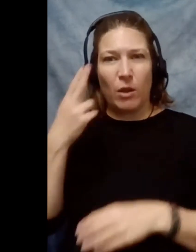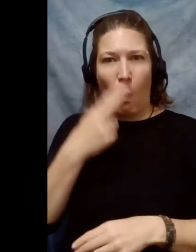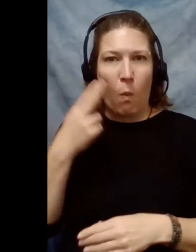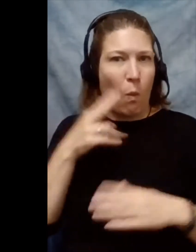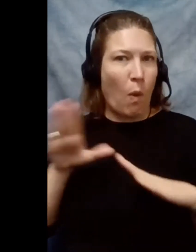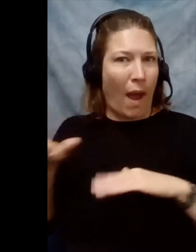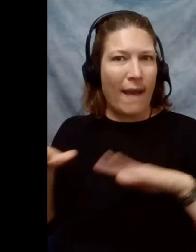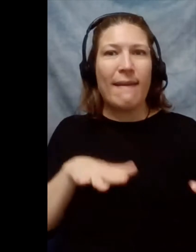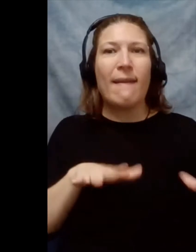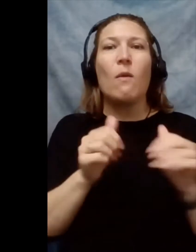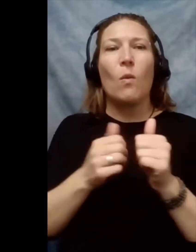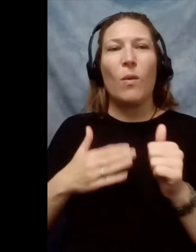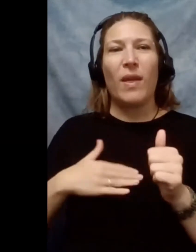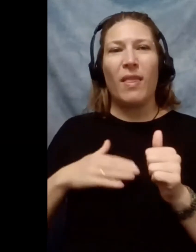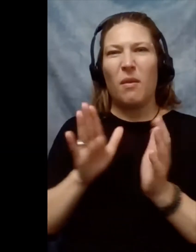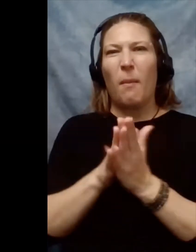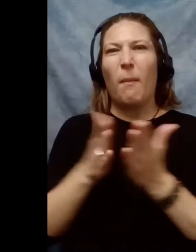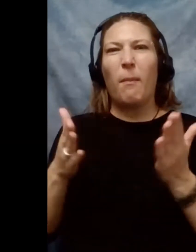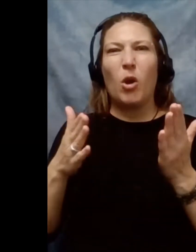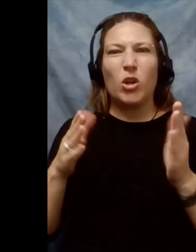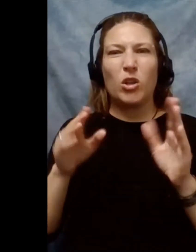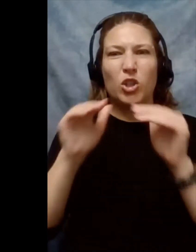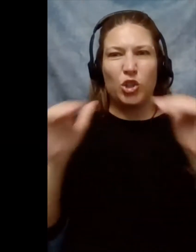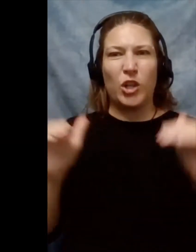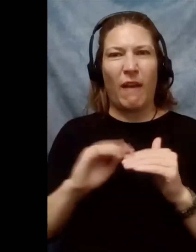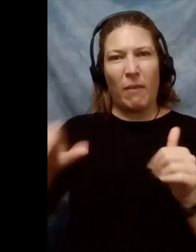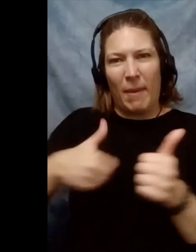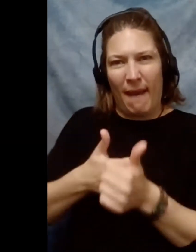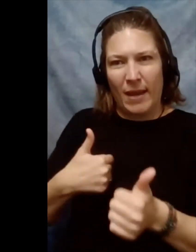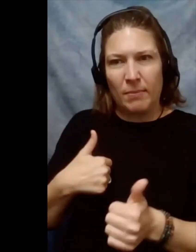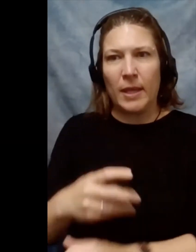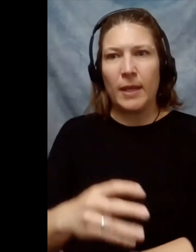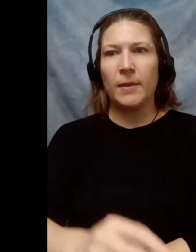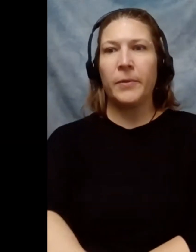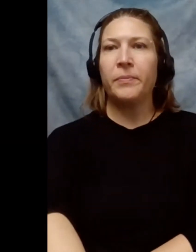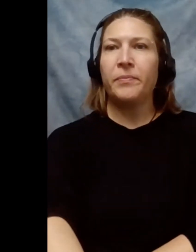going to go over some i'm not um i'm not going to go over every single microsoft accessibility